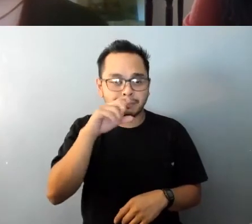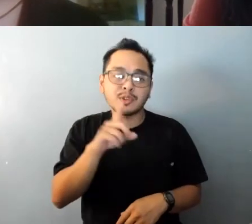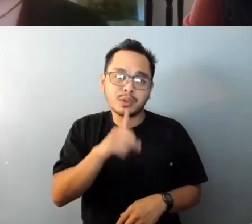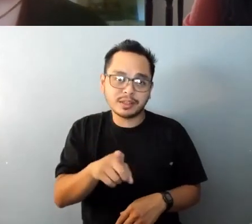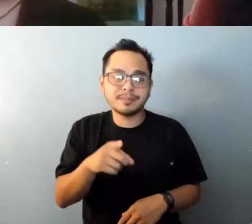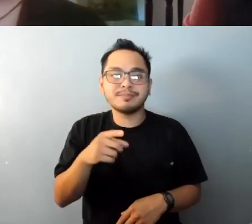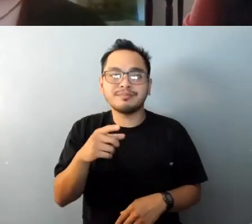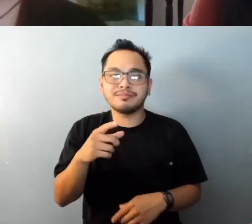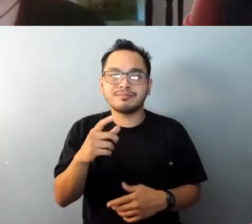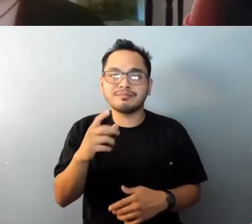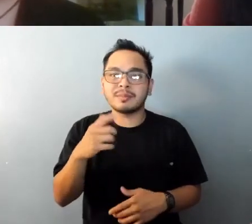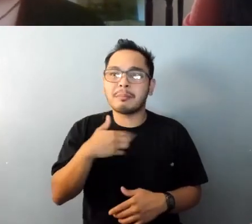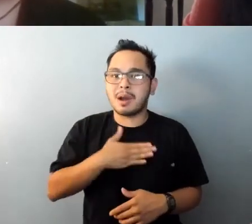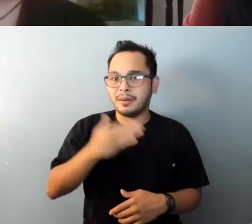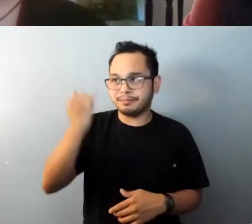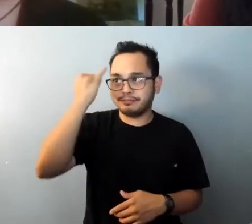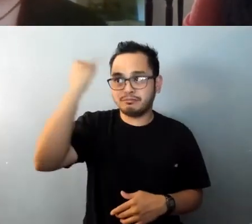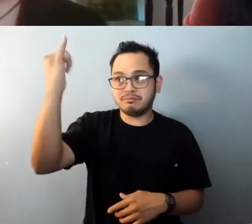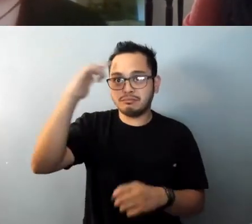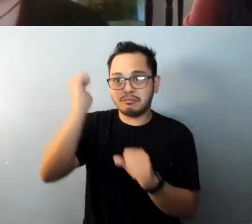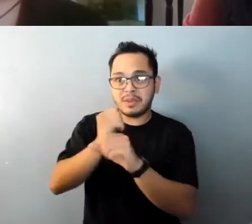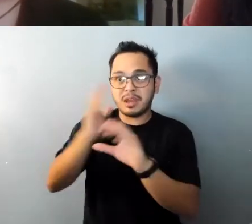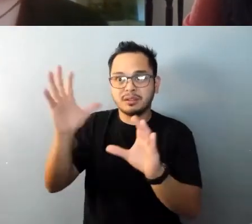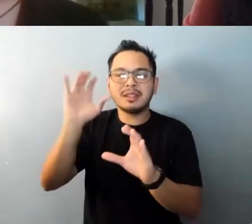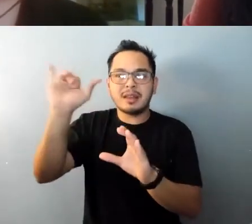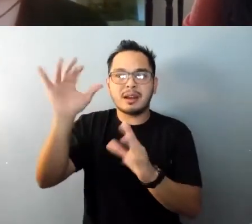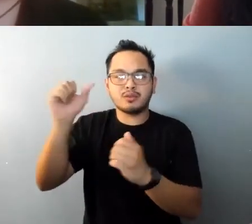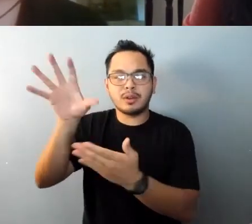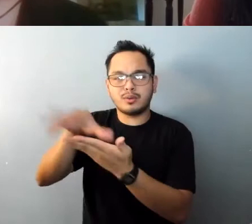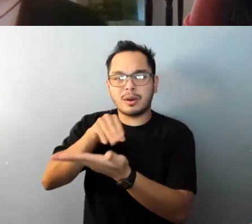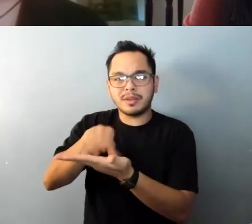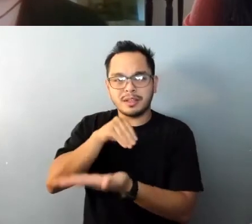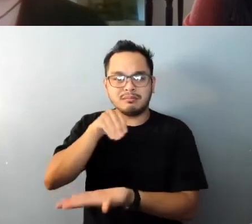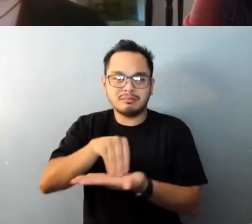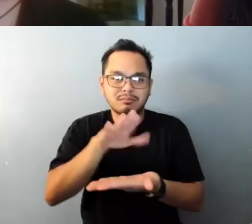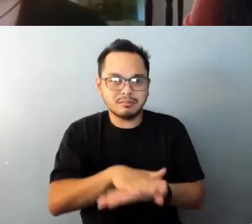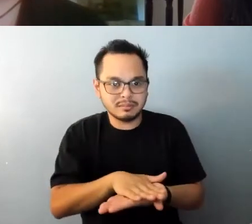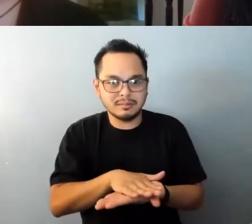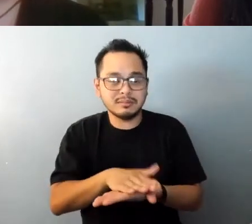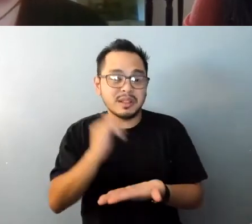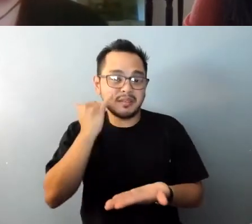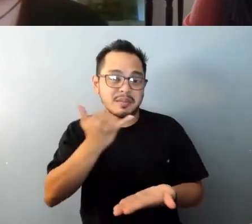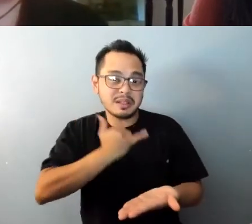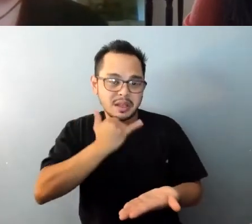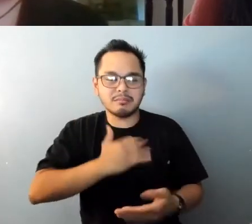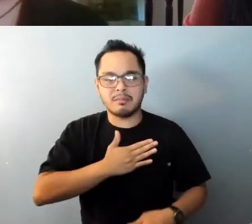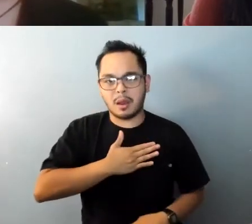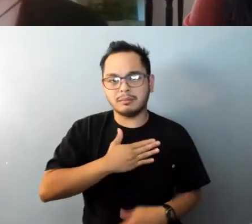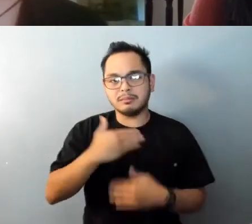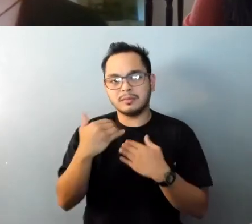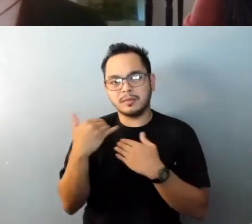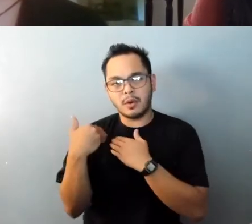and if there is fault, it is absolutely mine. But also on top of it, I think there's something